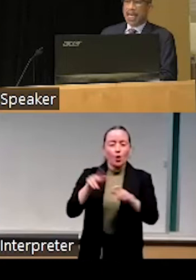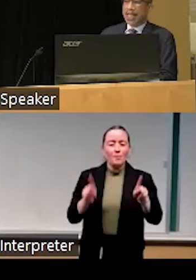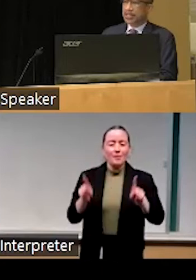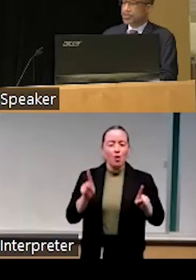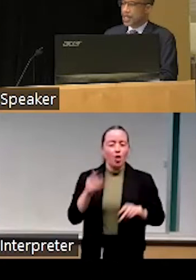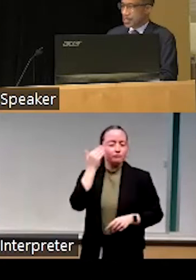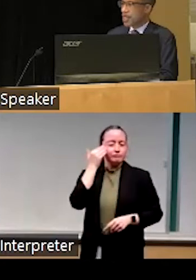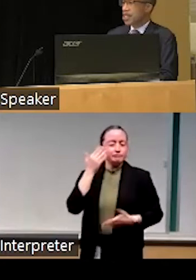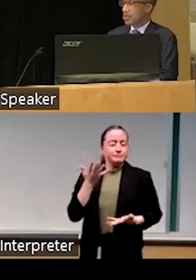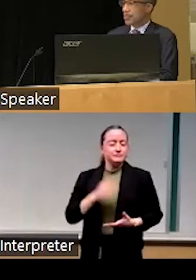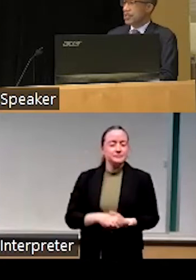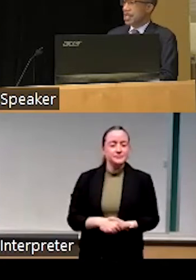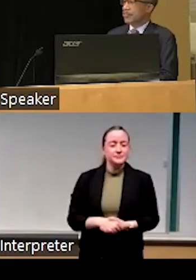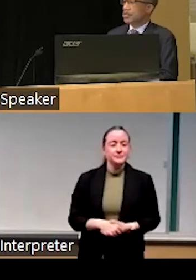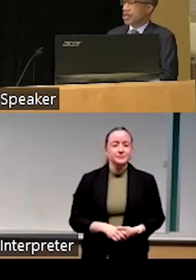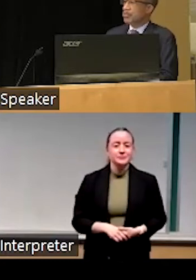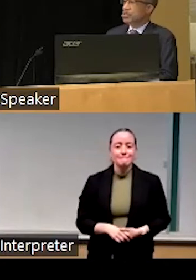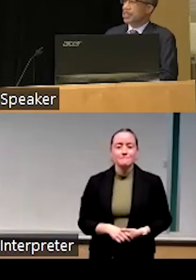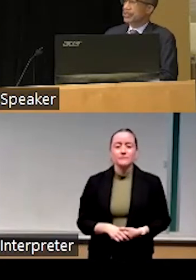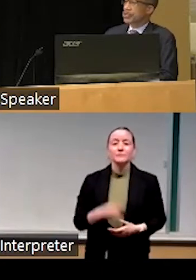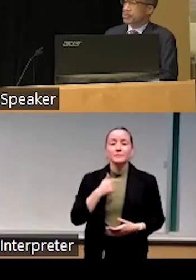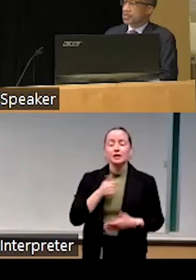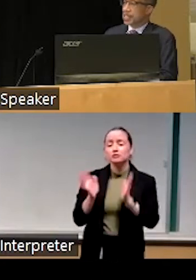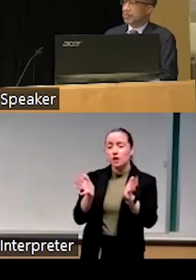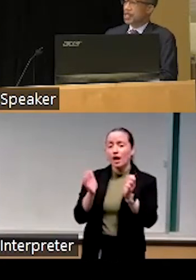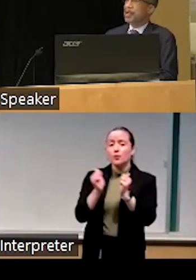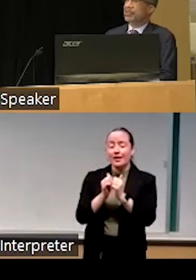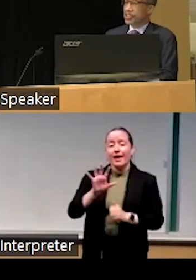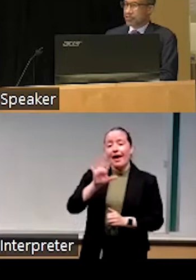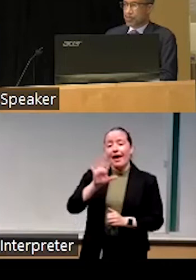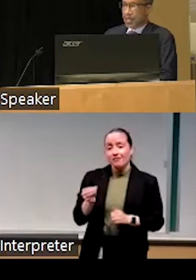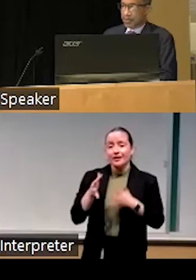um and speak speaking with an African-American woman who was telling me about her nerve problem